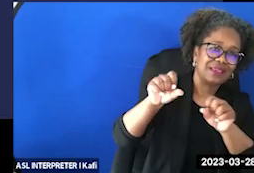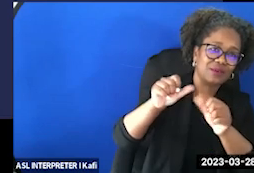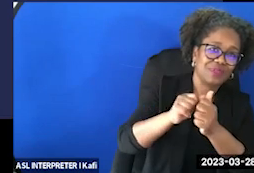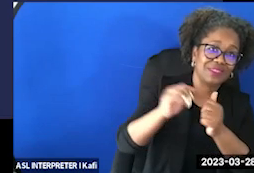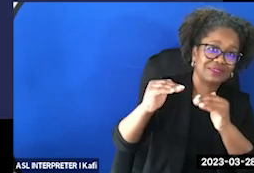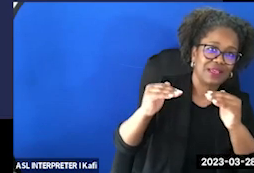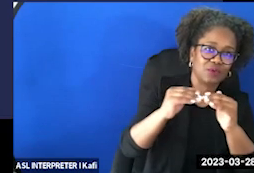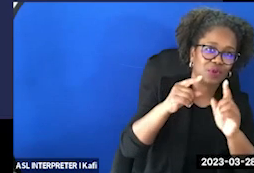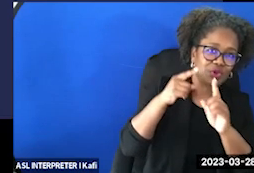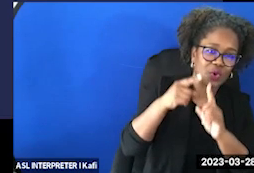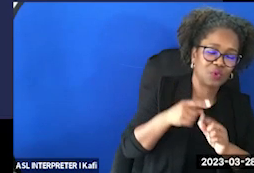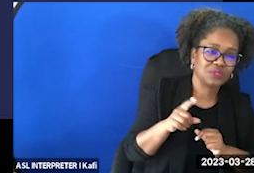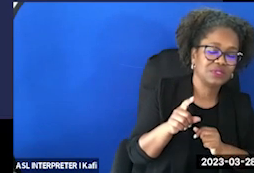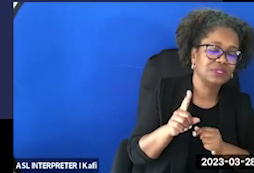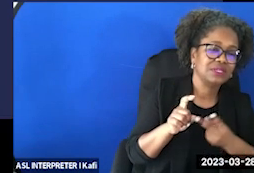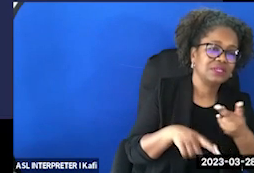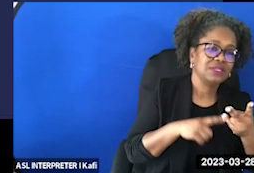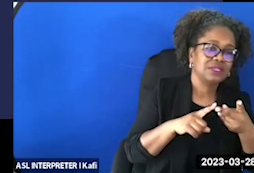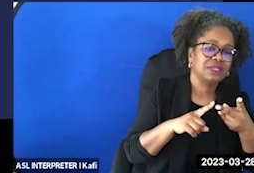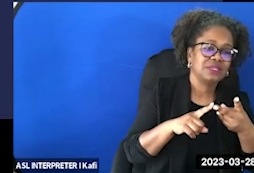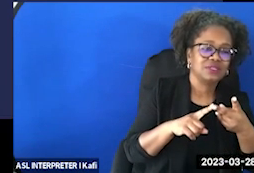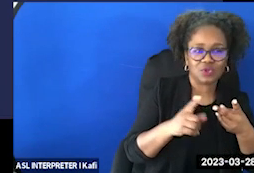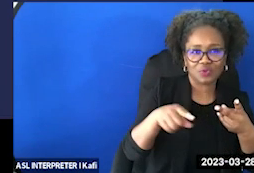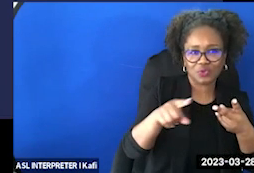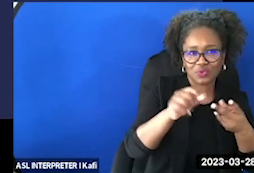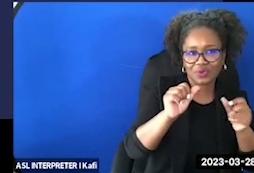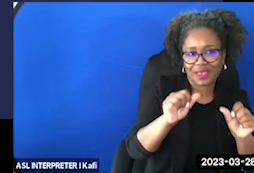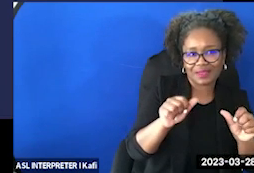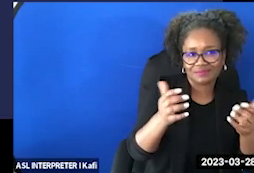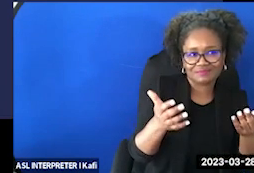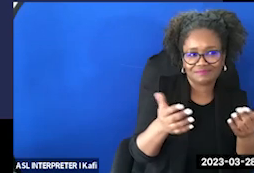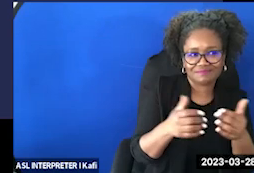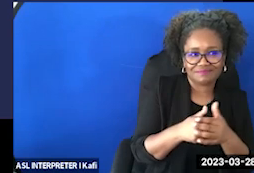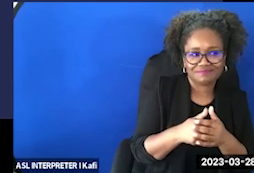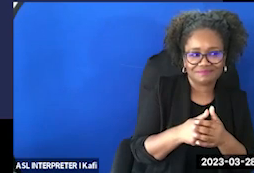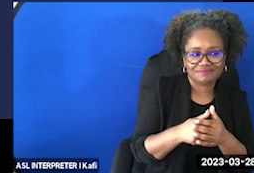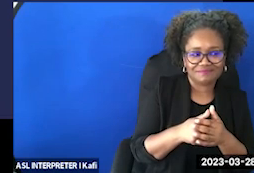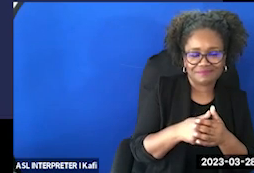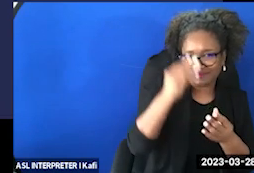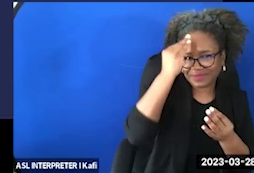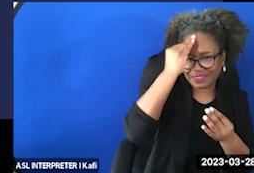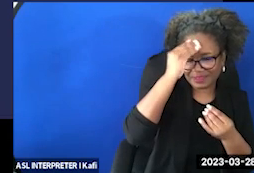Debbie Stine, Science & Technology Policy Academy: And so i'm gonna let you. Just you know you just kind of think about that and